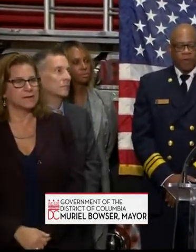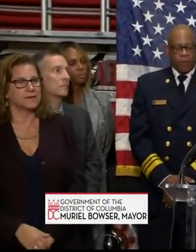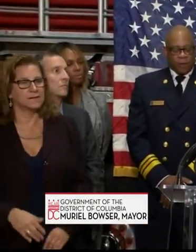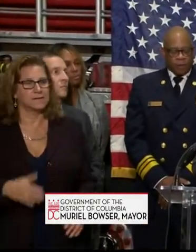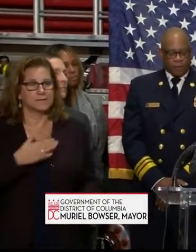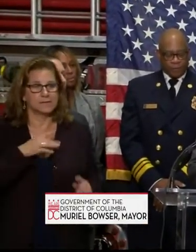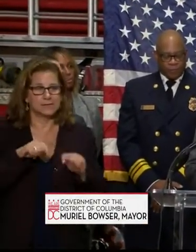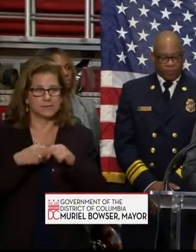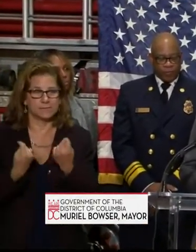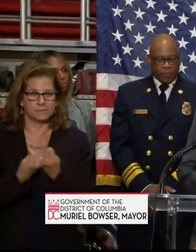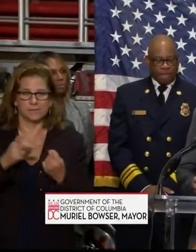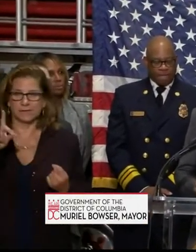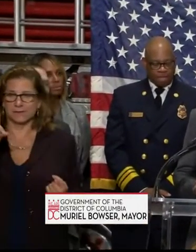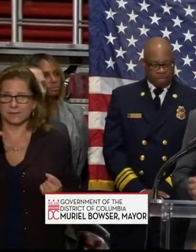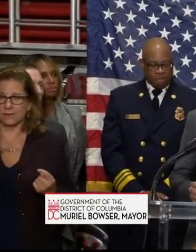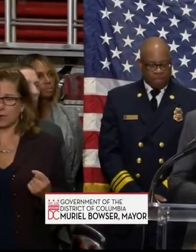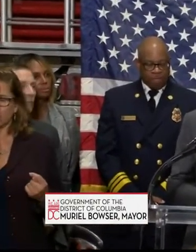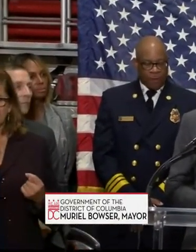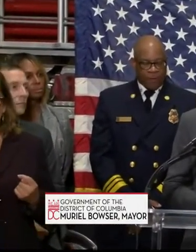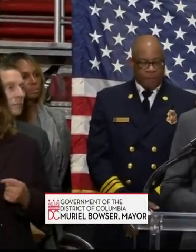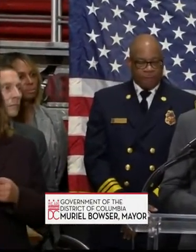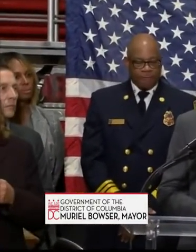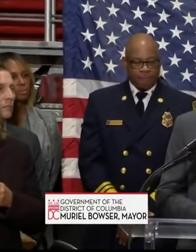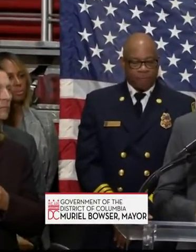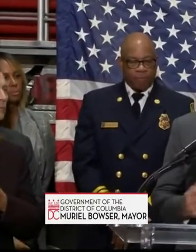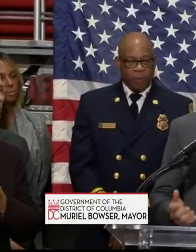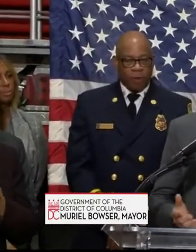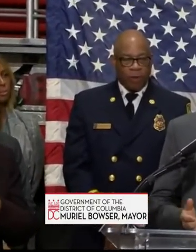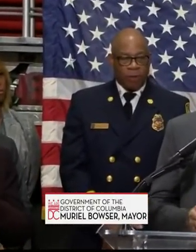WORKING ACROSS THE ENTIRE AGENCY AND THESE ARE EVENTS THAT WE